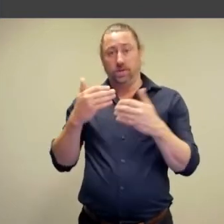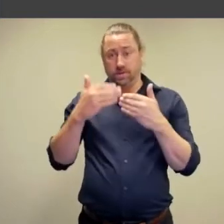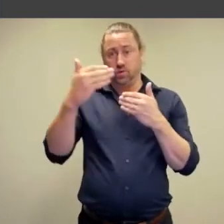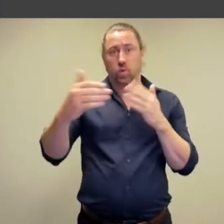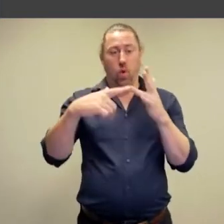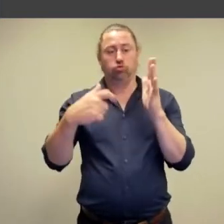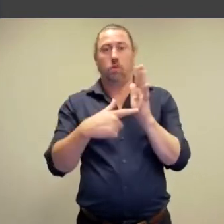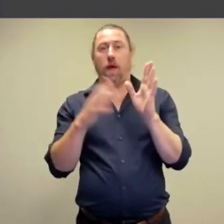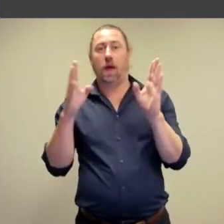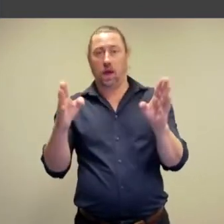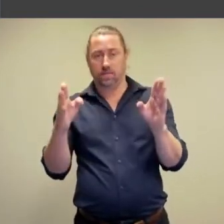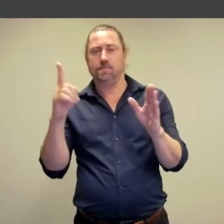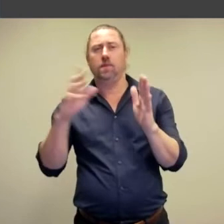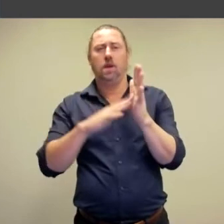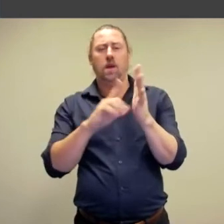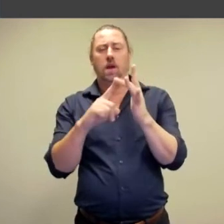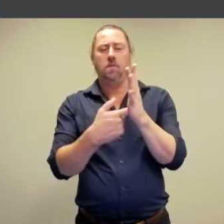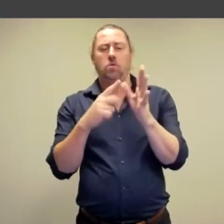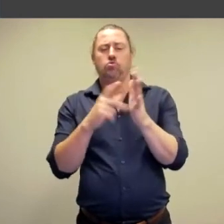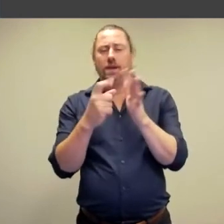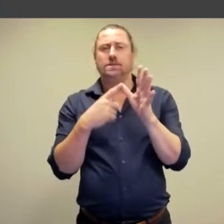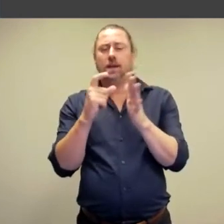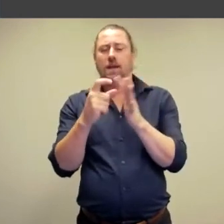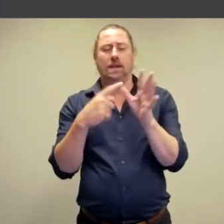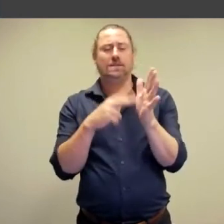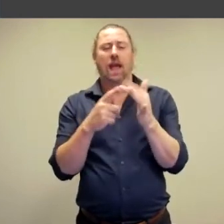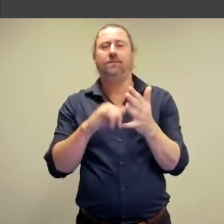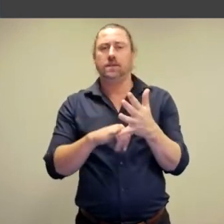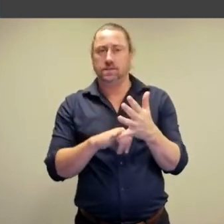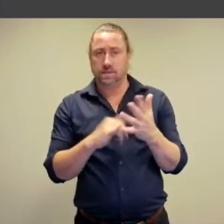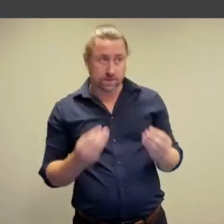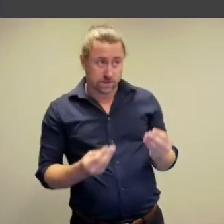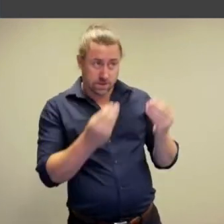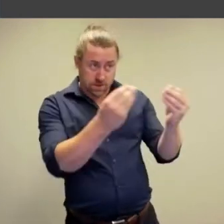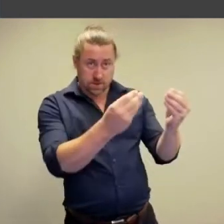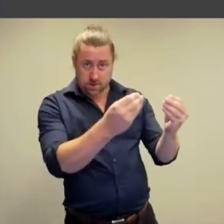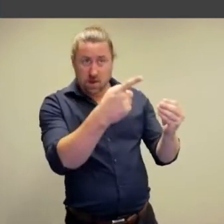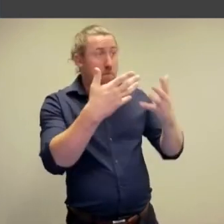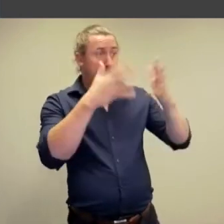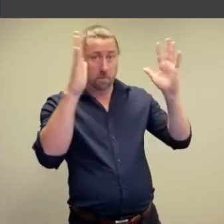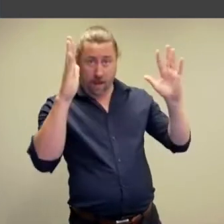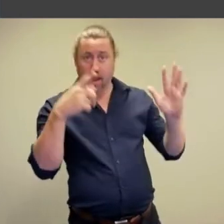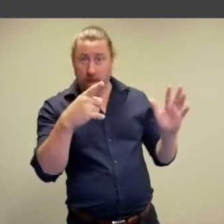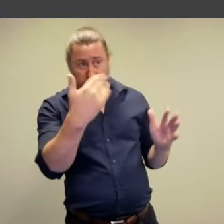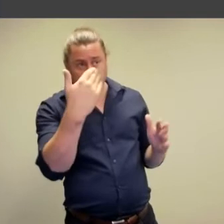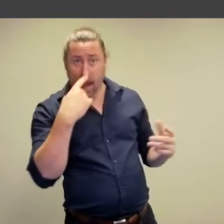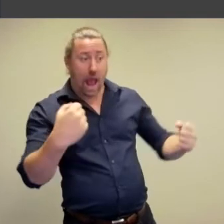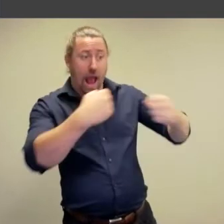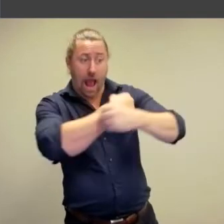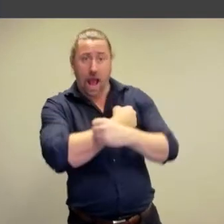the artist, Merinda Davies offered members of the public safe hugs at the Institute of Modern